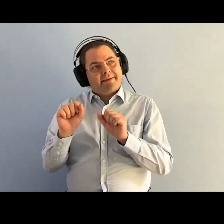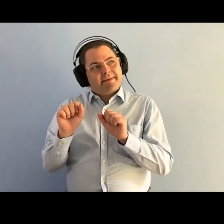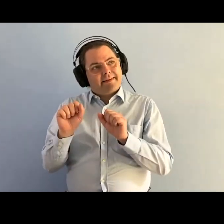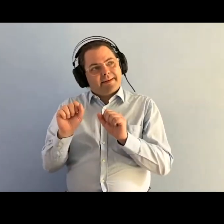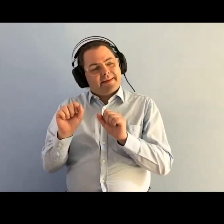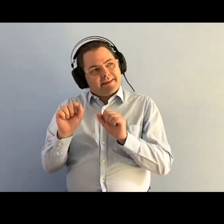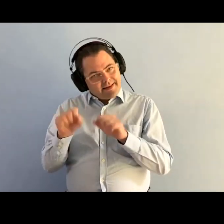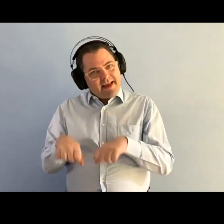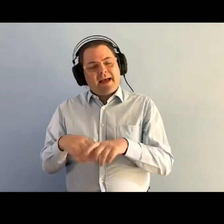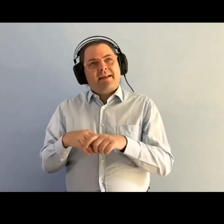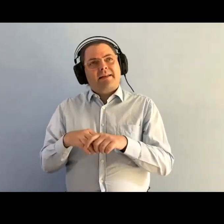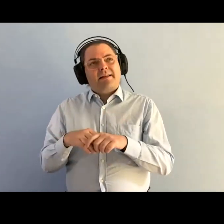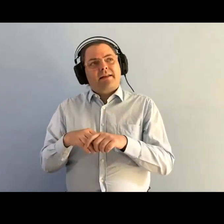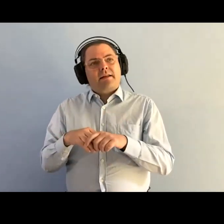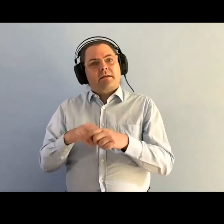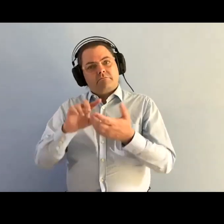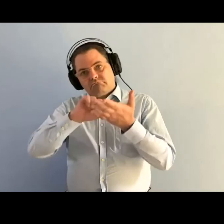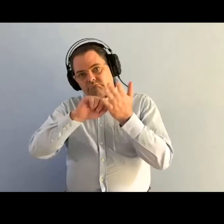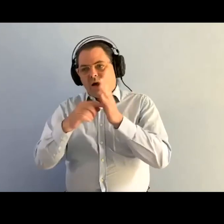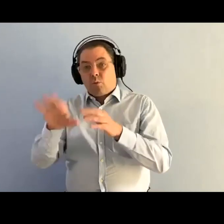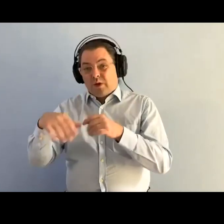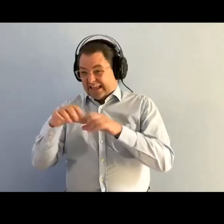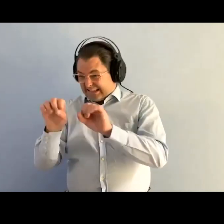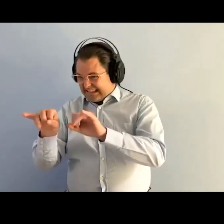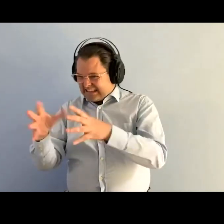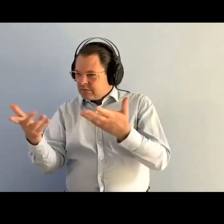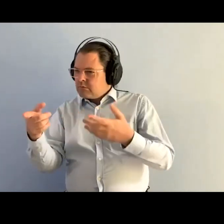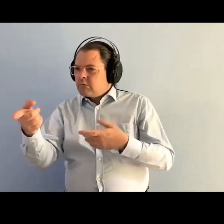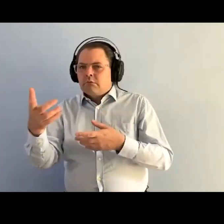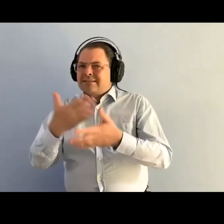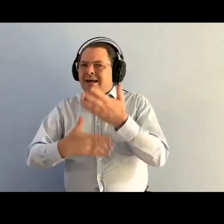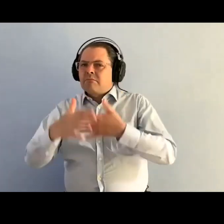, they actually manage